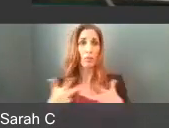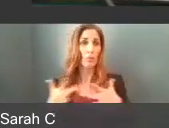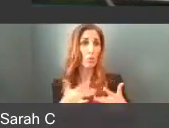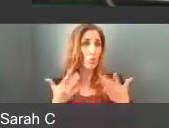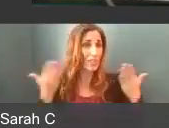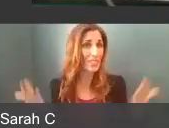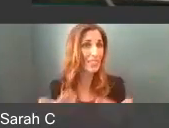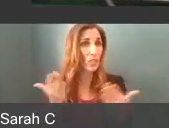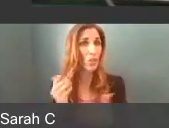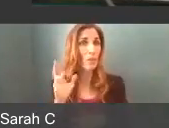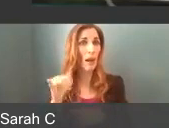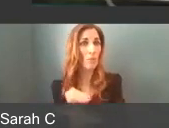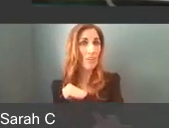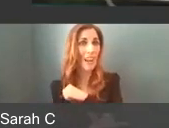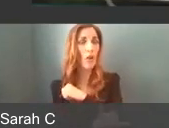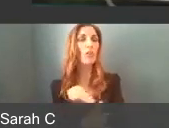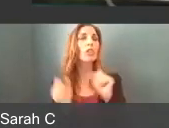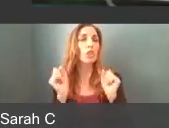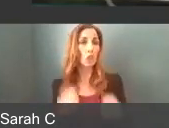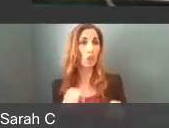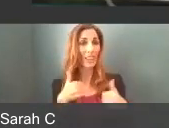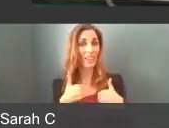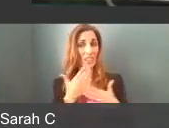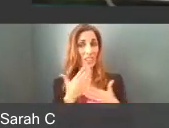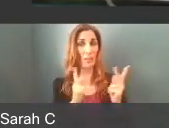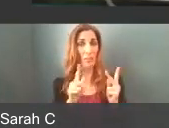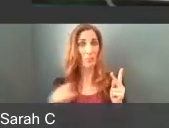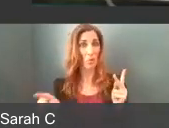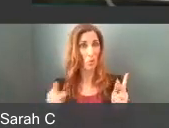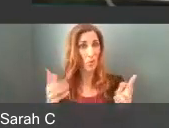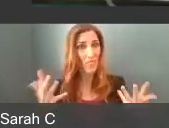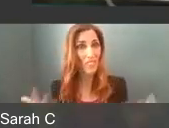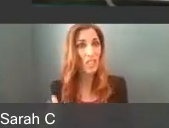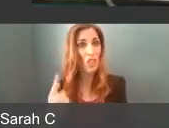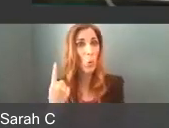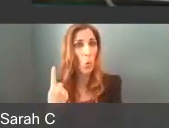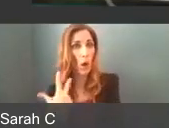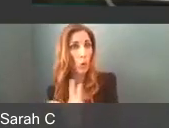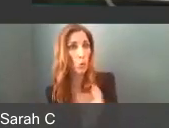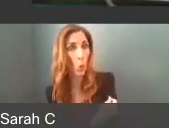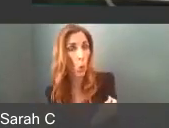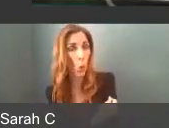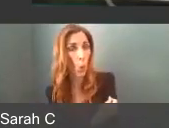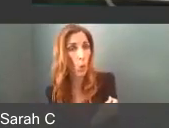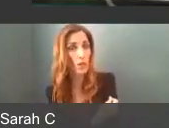that there could be individuals that we gave the first dose to that we are not going to be able to